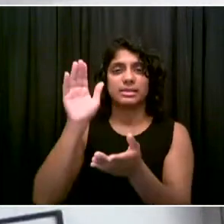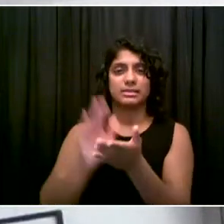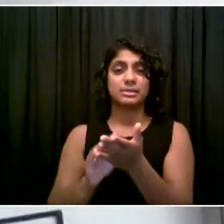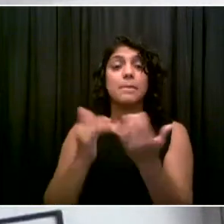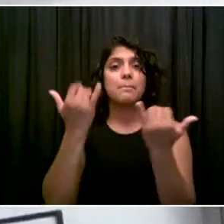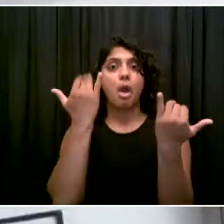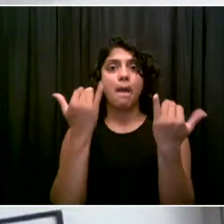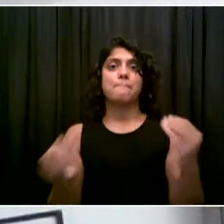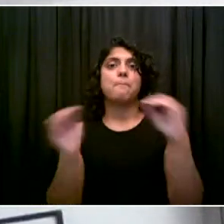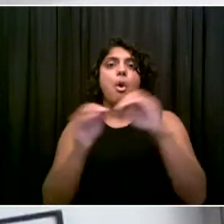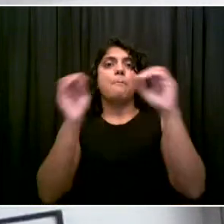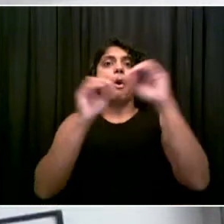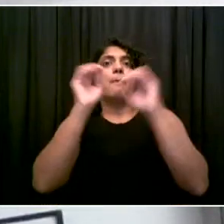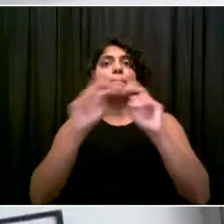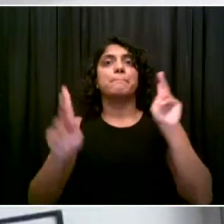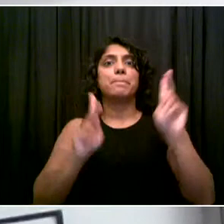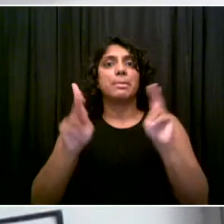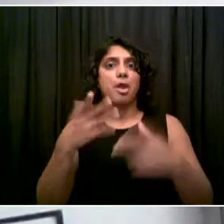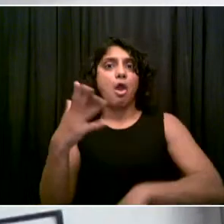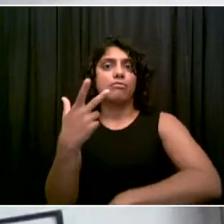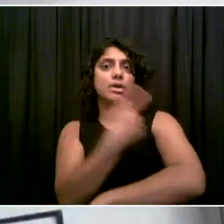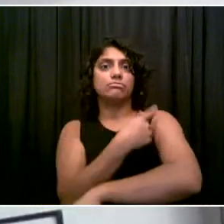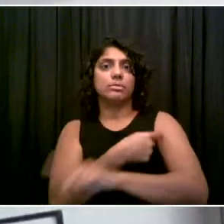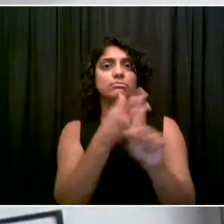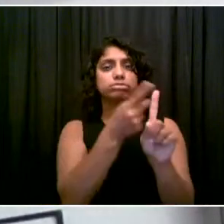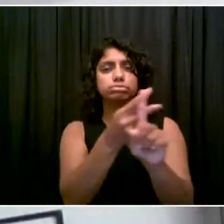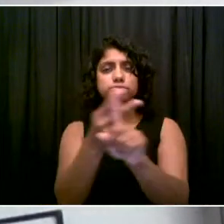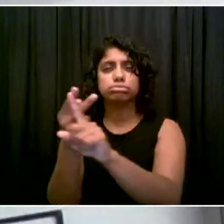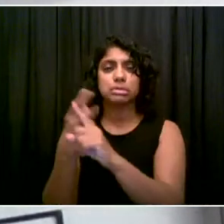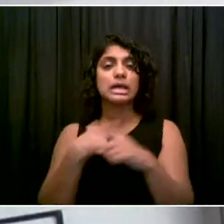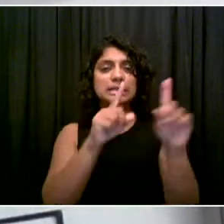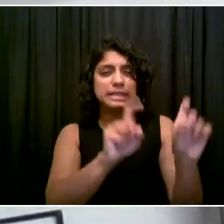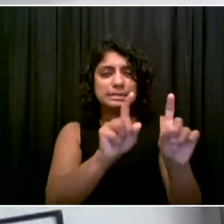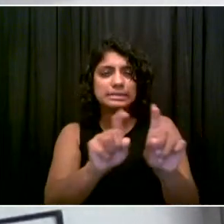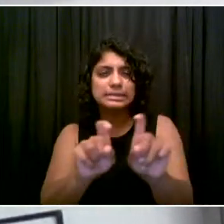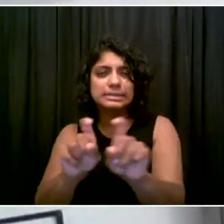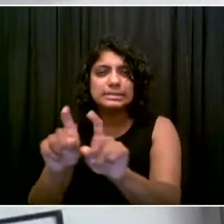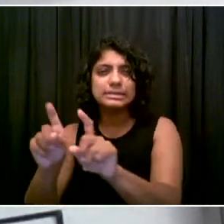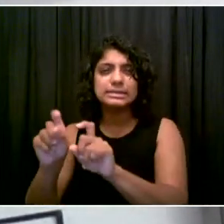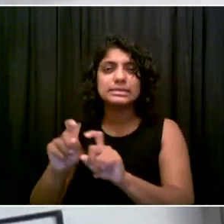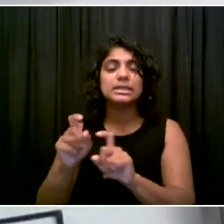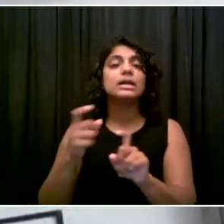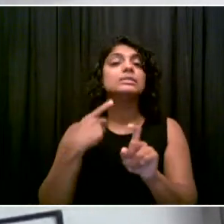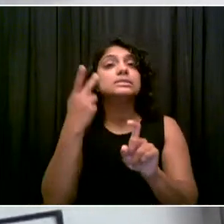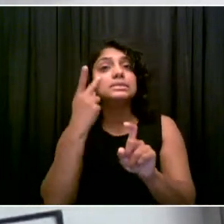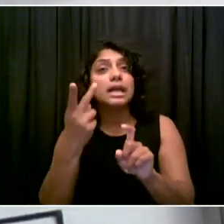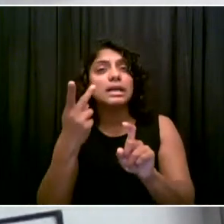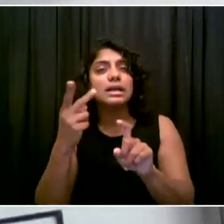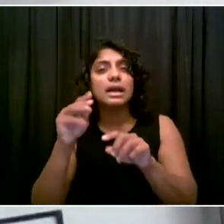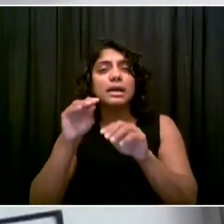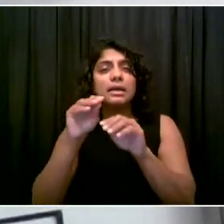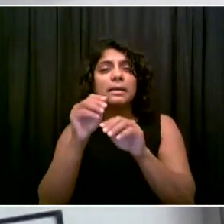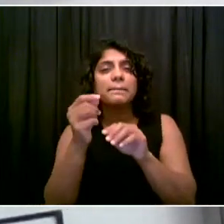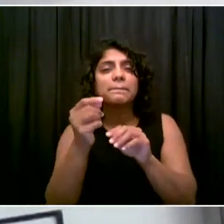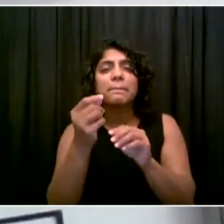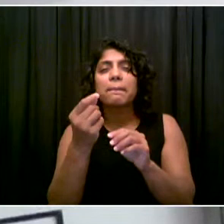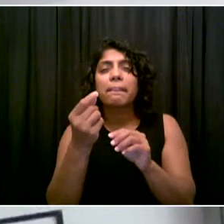OR BY THE VACCINE 'S OF PEOPLE ARE